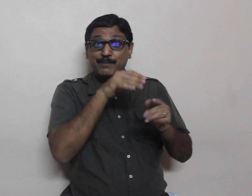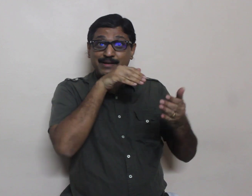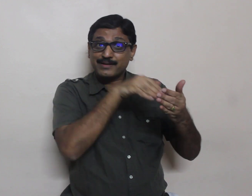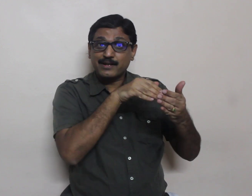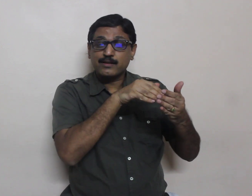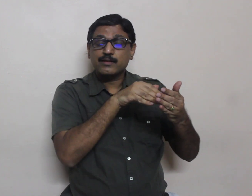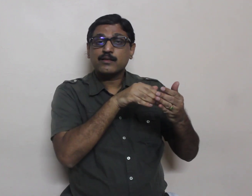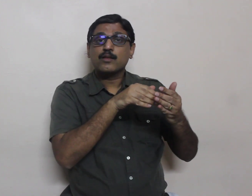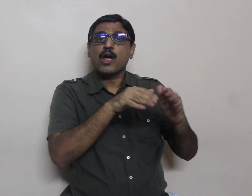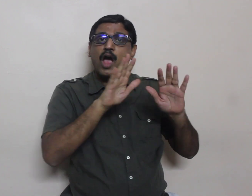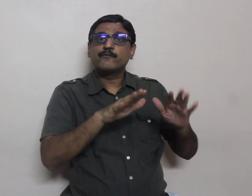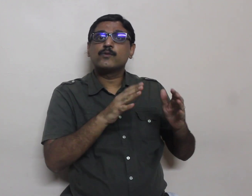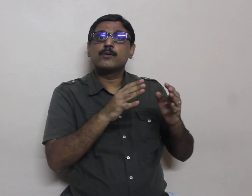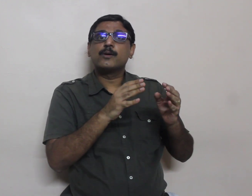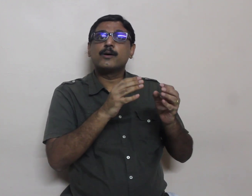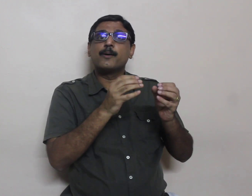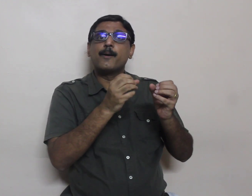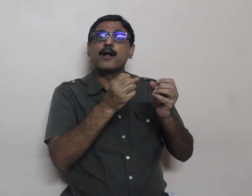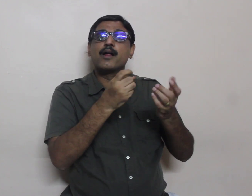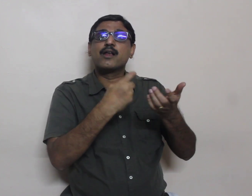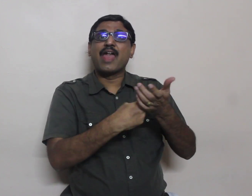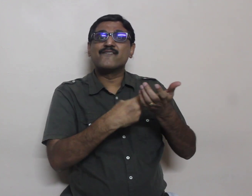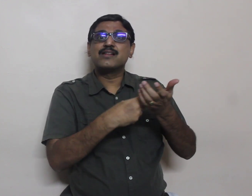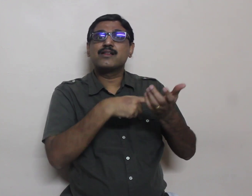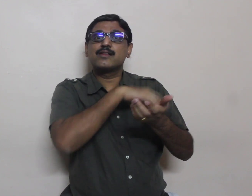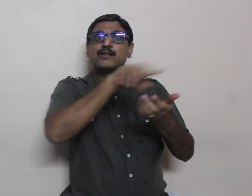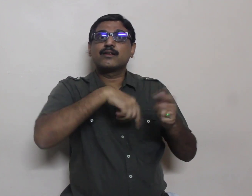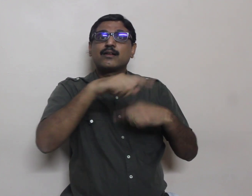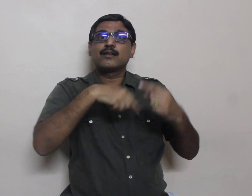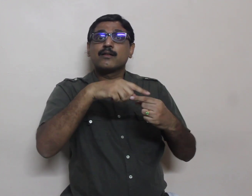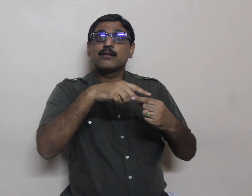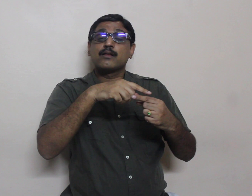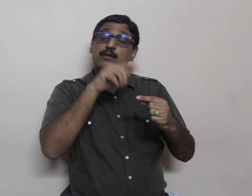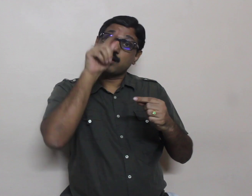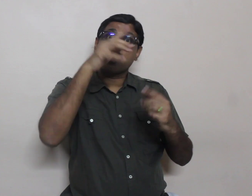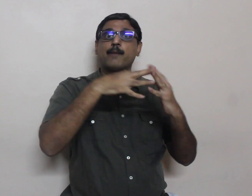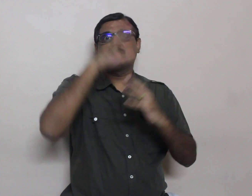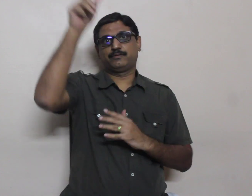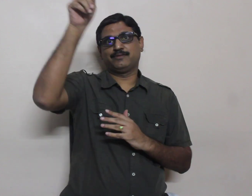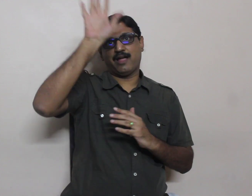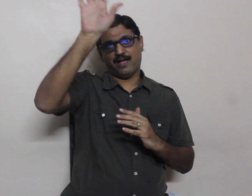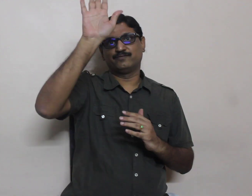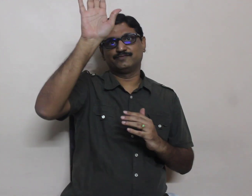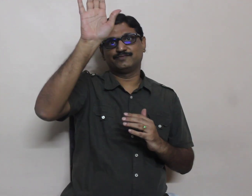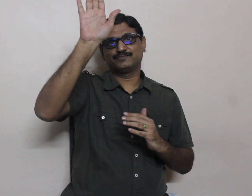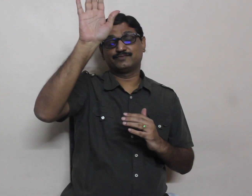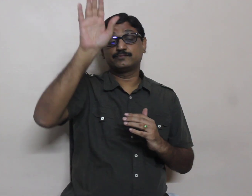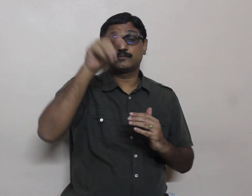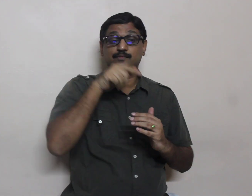People of Sicily had many relatives who lived in America so,